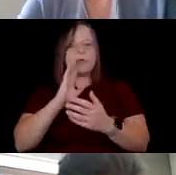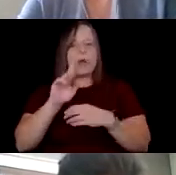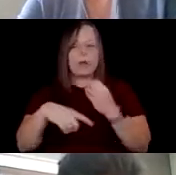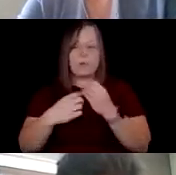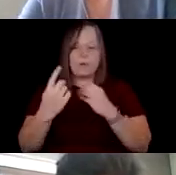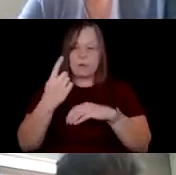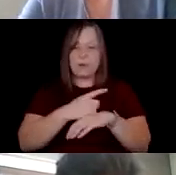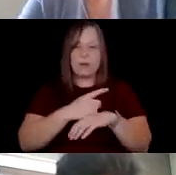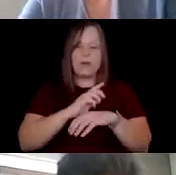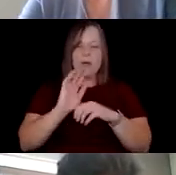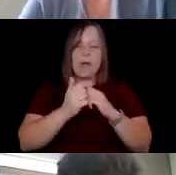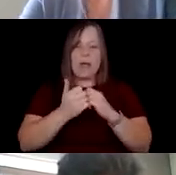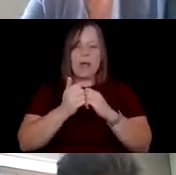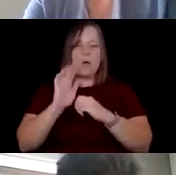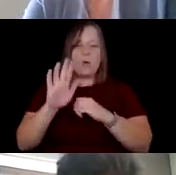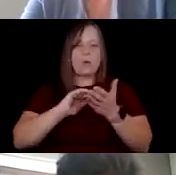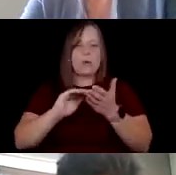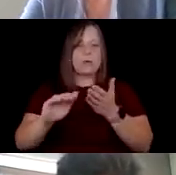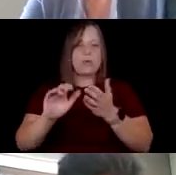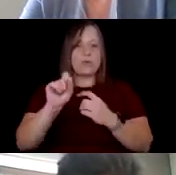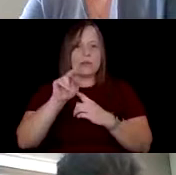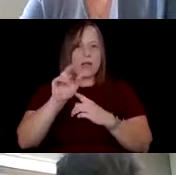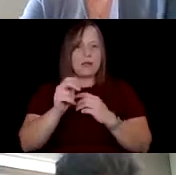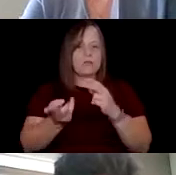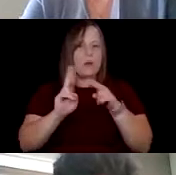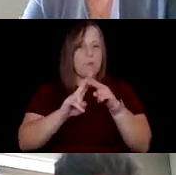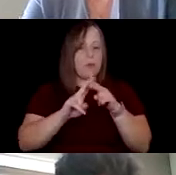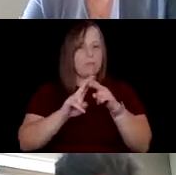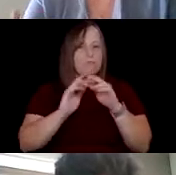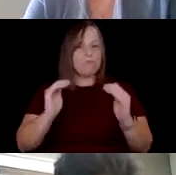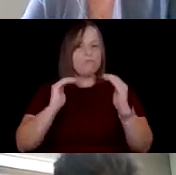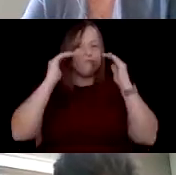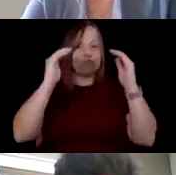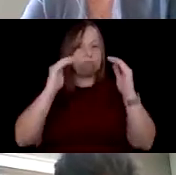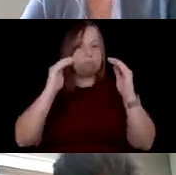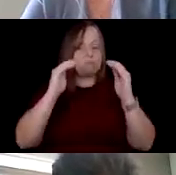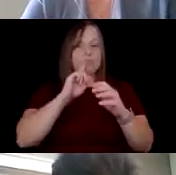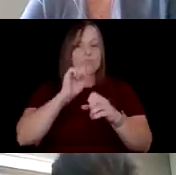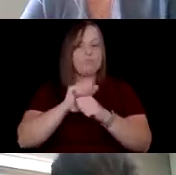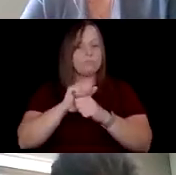is about how your discharge status can be upgraded so that you are considered a full veteran and are given the full benefits